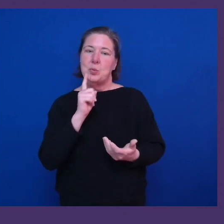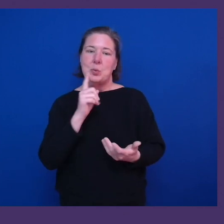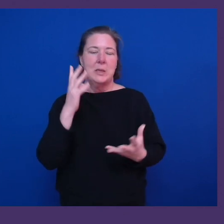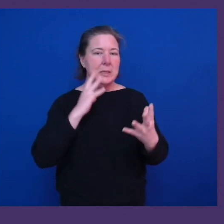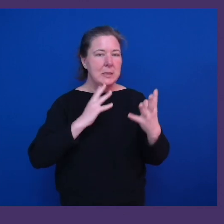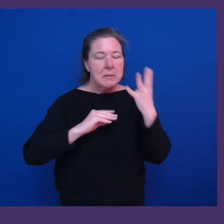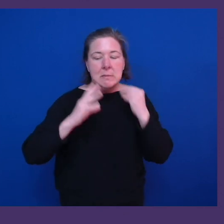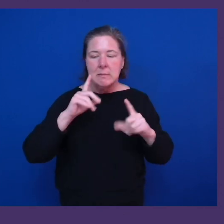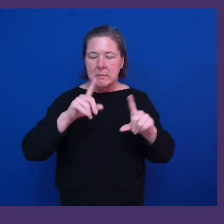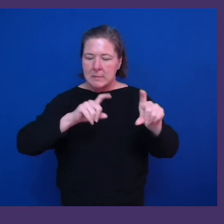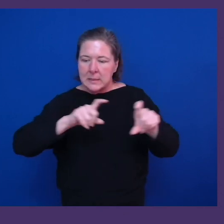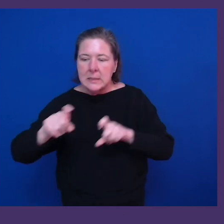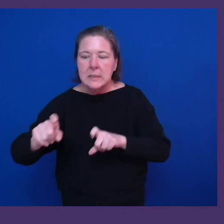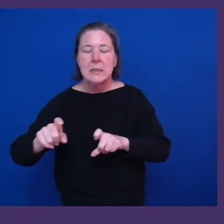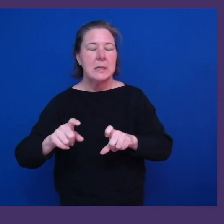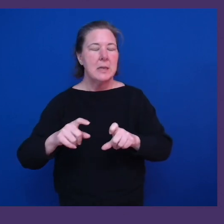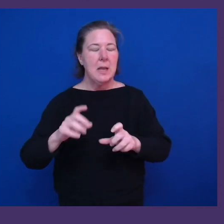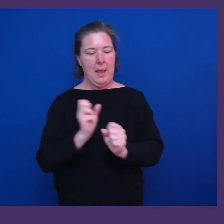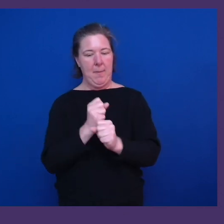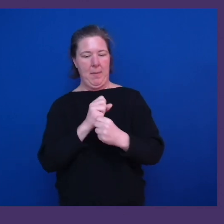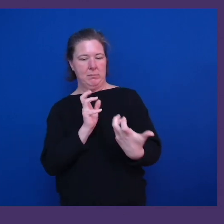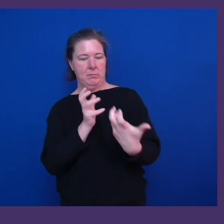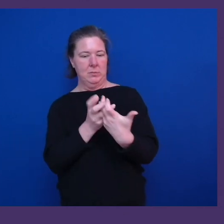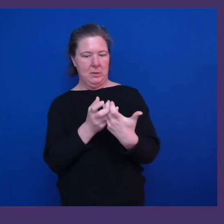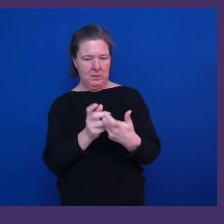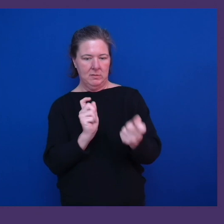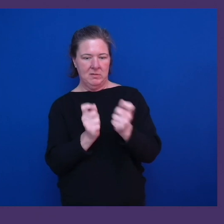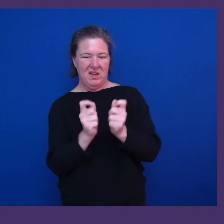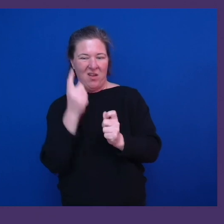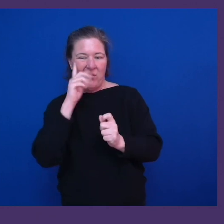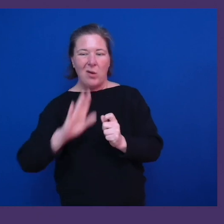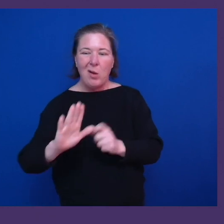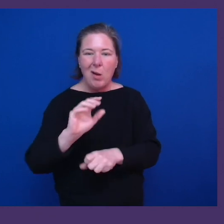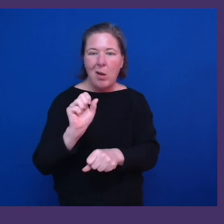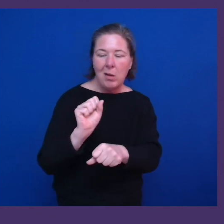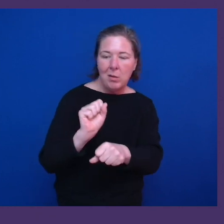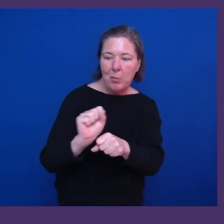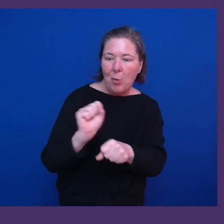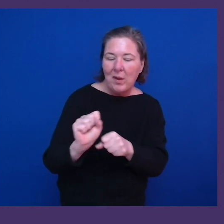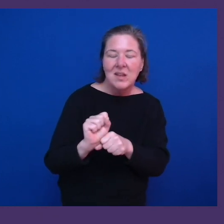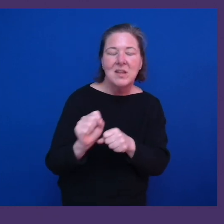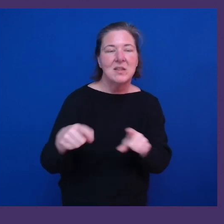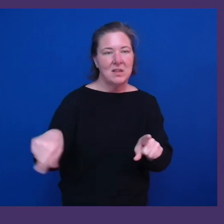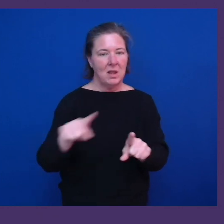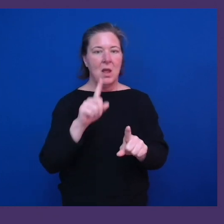to the needs of your employees. And ultimately, that is also helping them access information